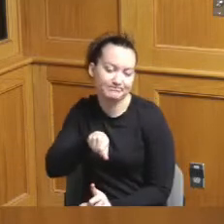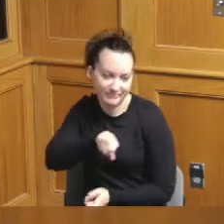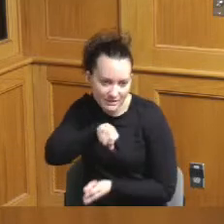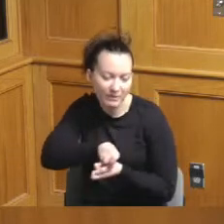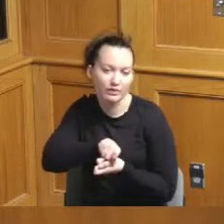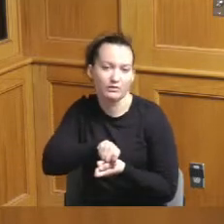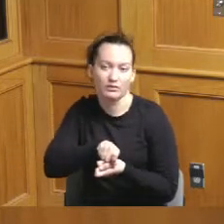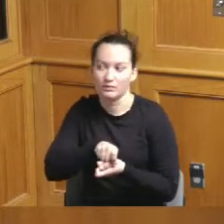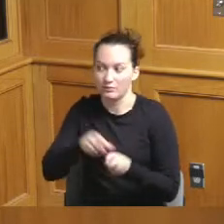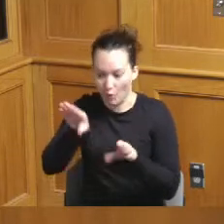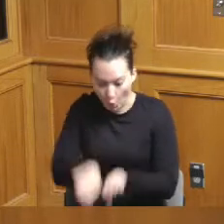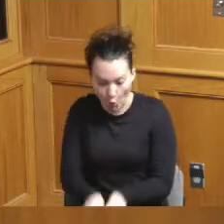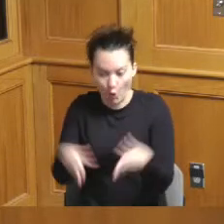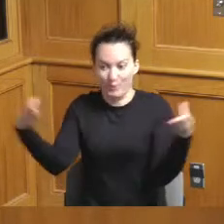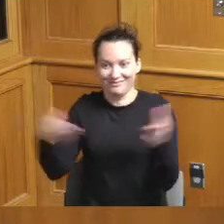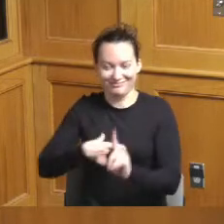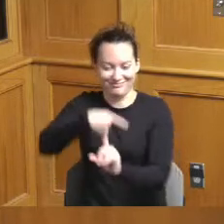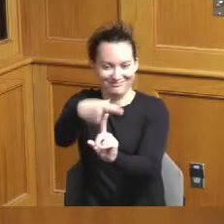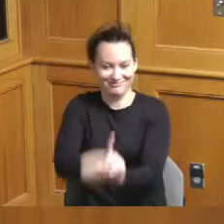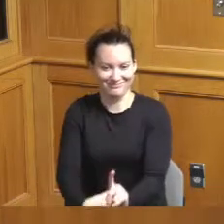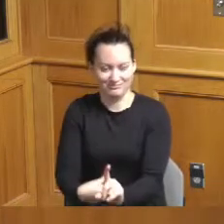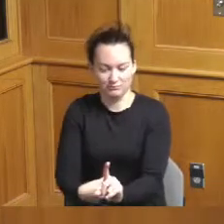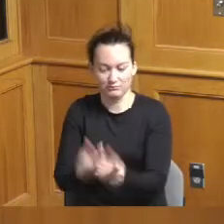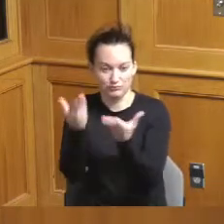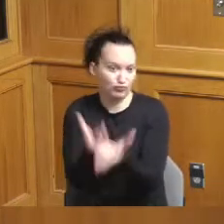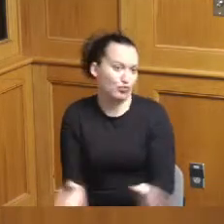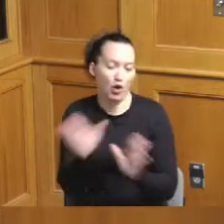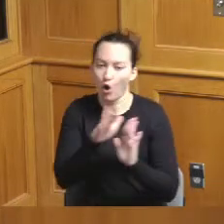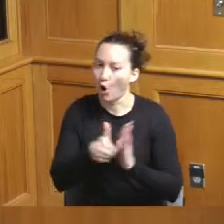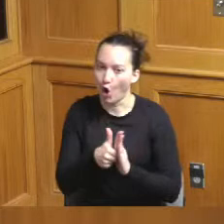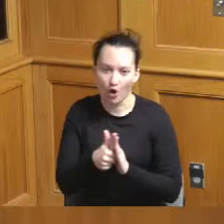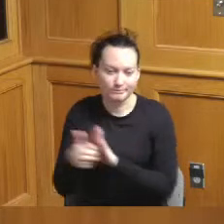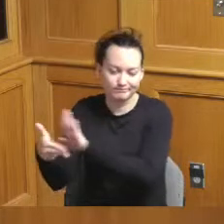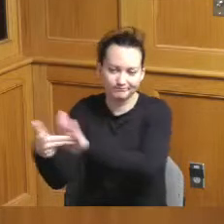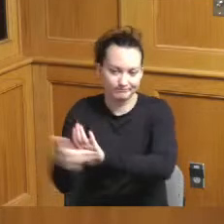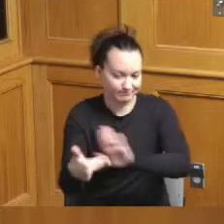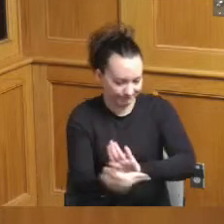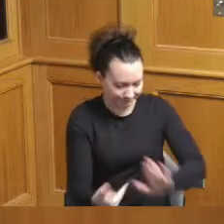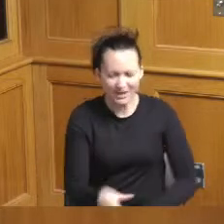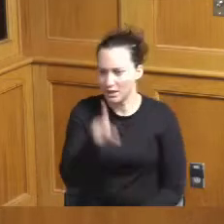enter this reopener next month across the Board for all of our classifications I think that's the